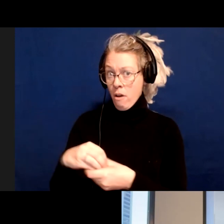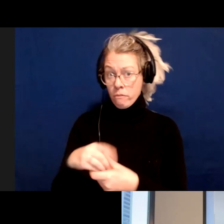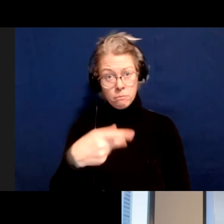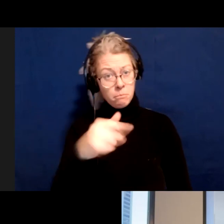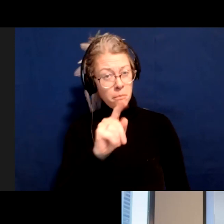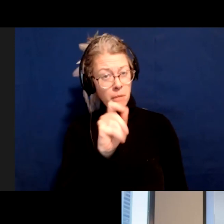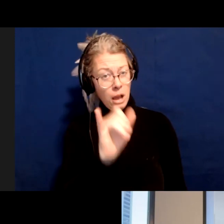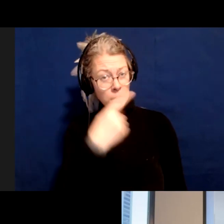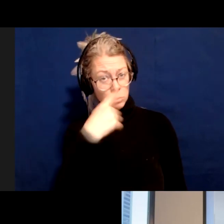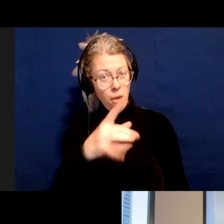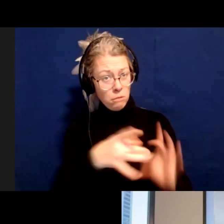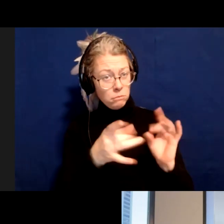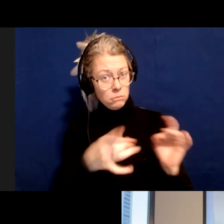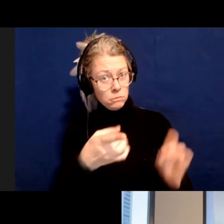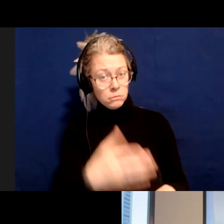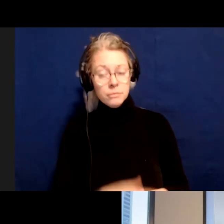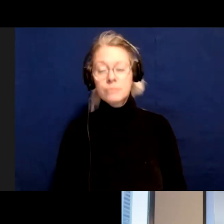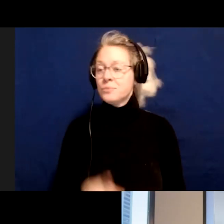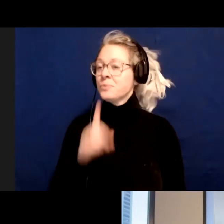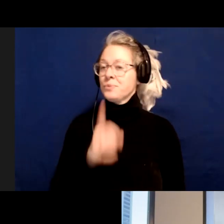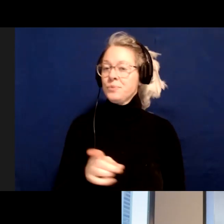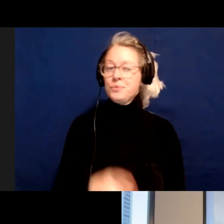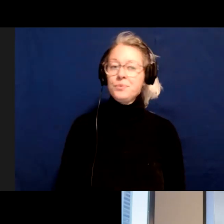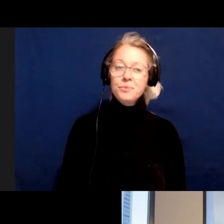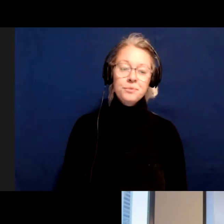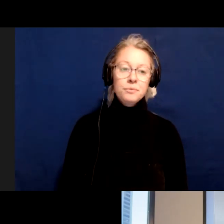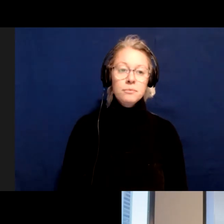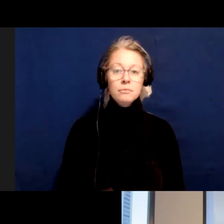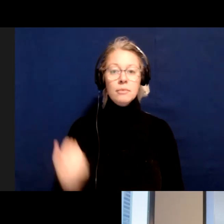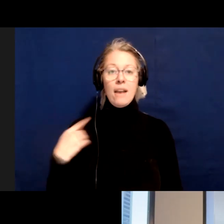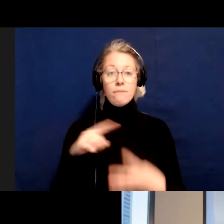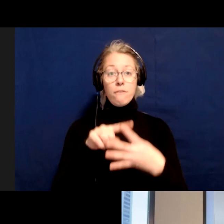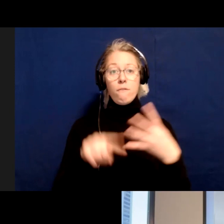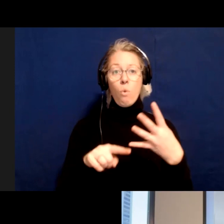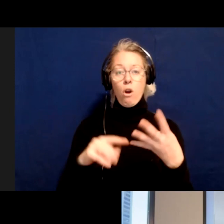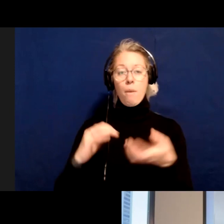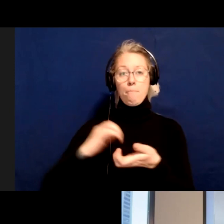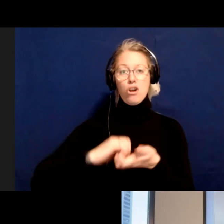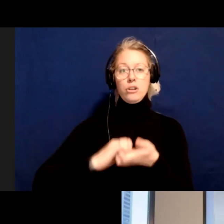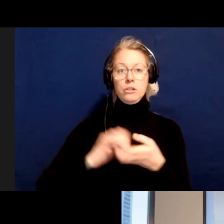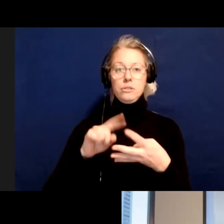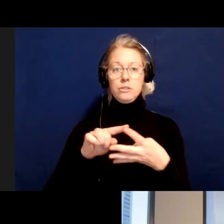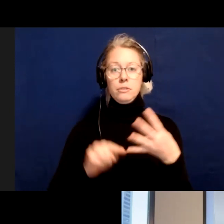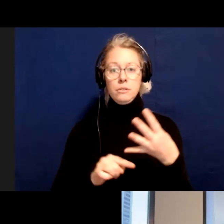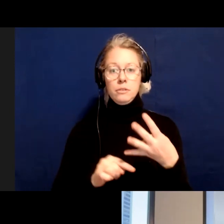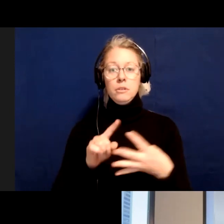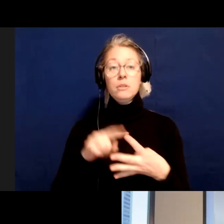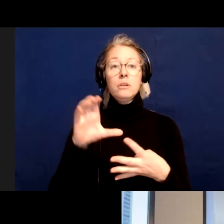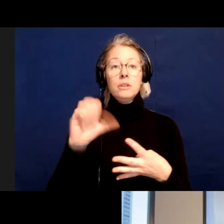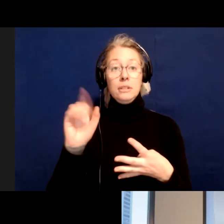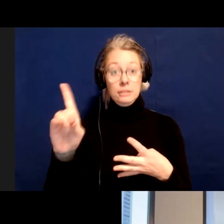Patti Pon: Yeah, for sure. So there are four key partners in the blast: Calgary Arts Development,